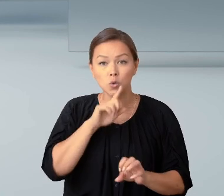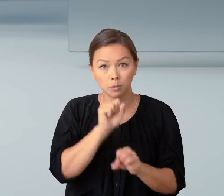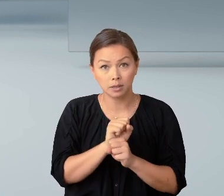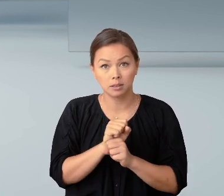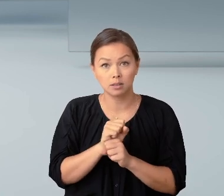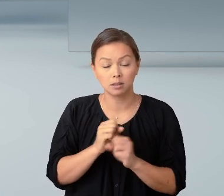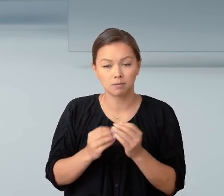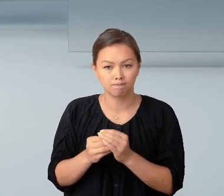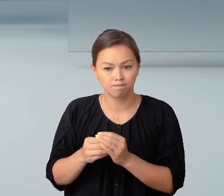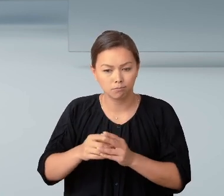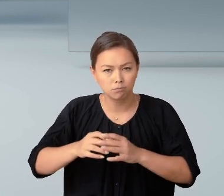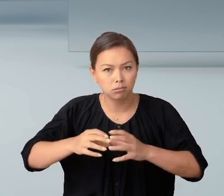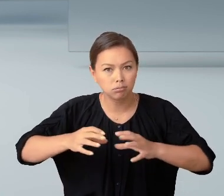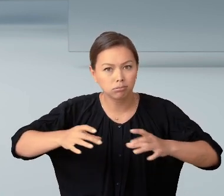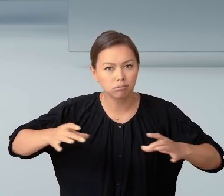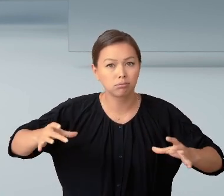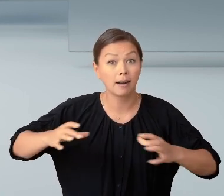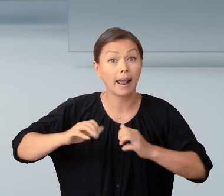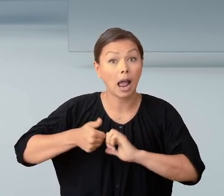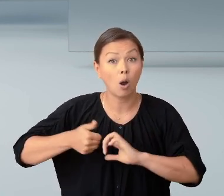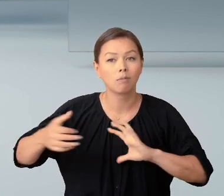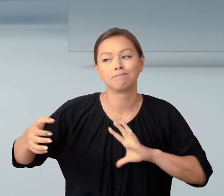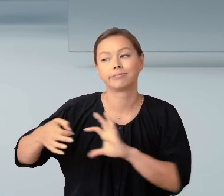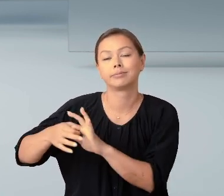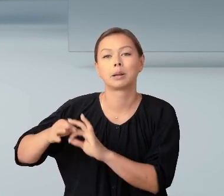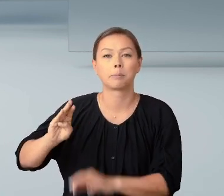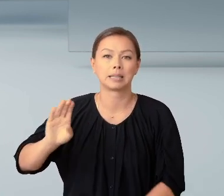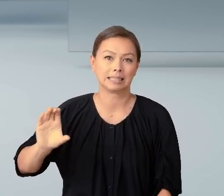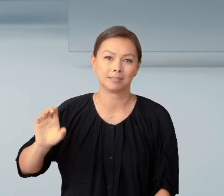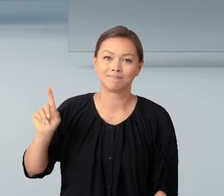who are growing with Business Central. And like I said, I mean,